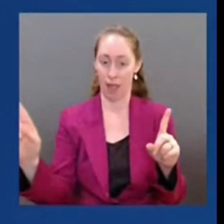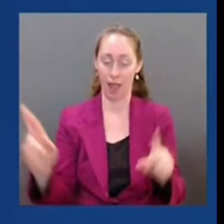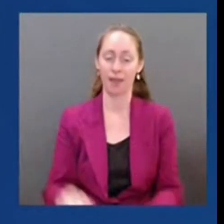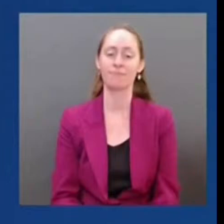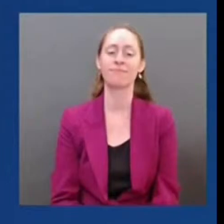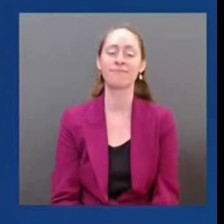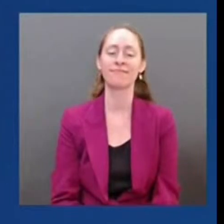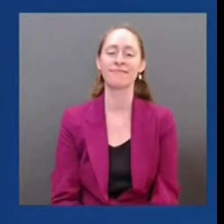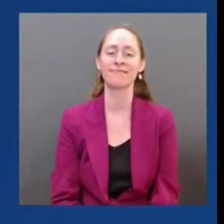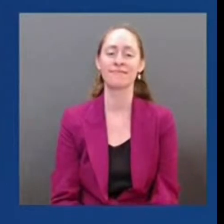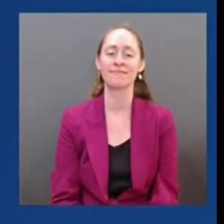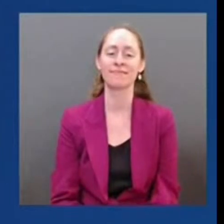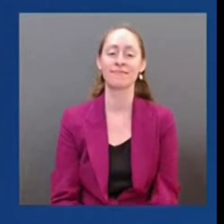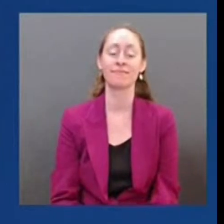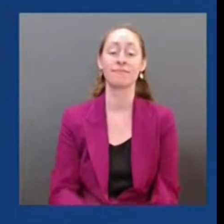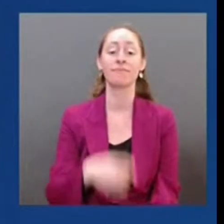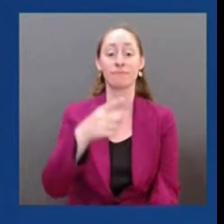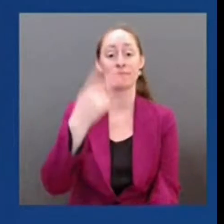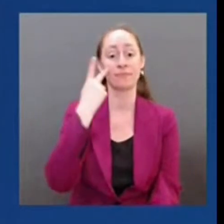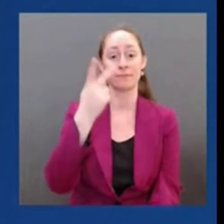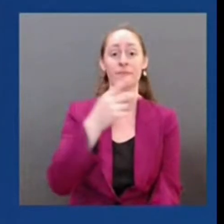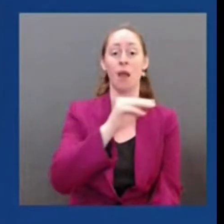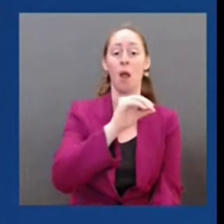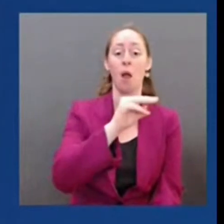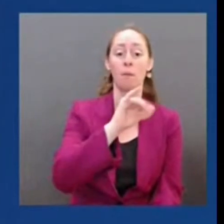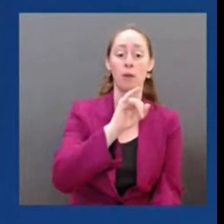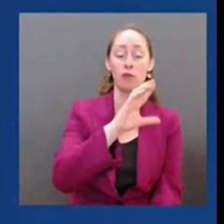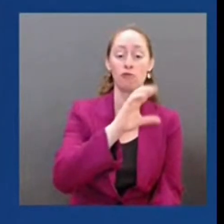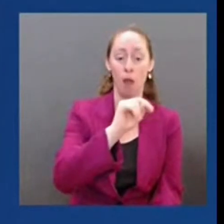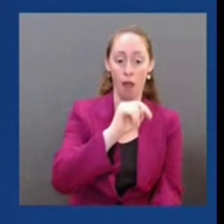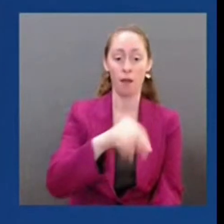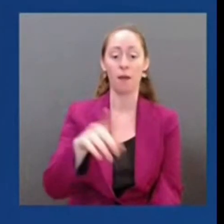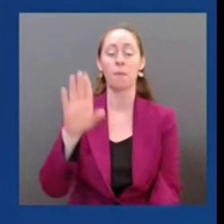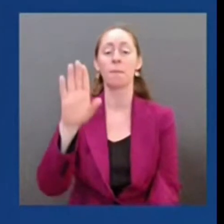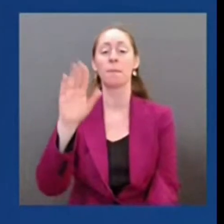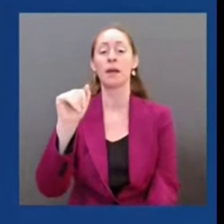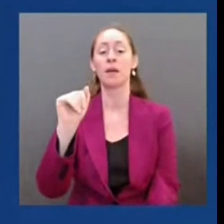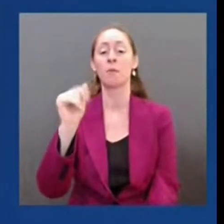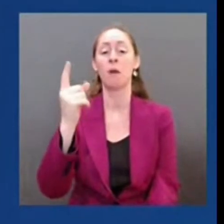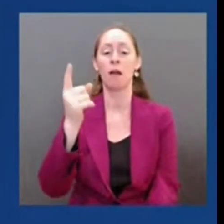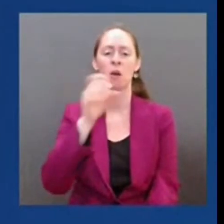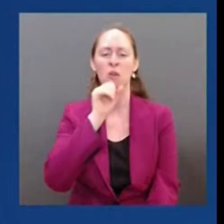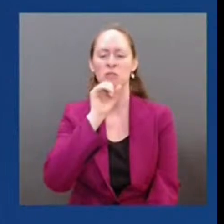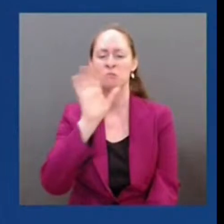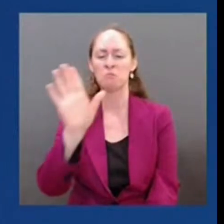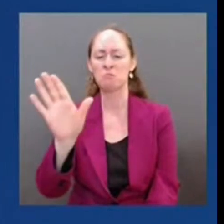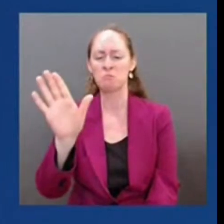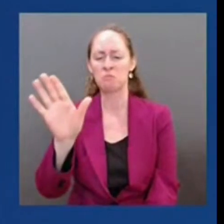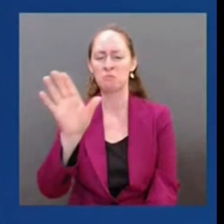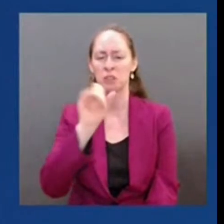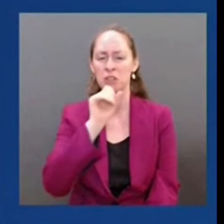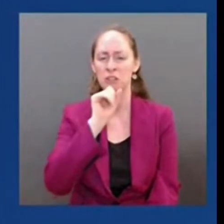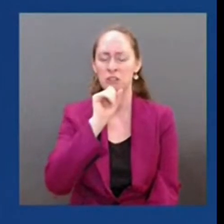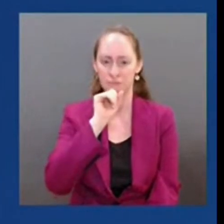RIGHT, YOU SEE IN THE OMICRON ERA, WHEN WE HAD BA.1 IN THE